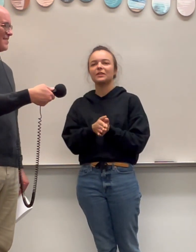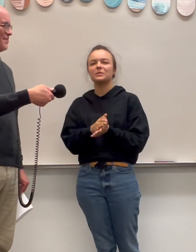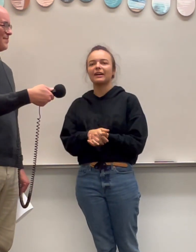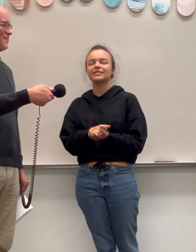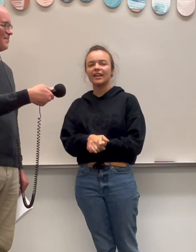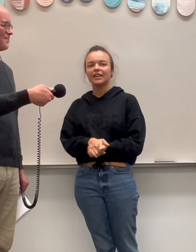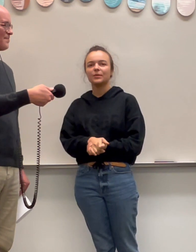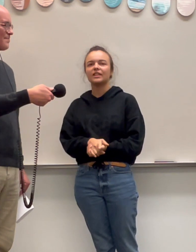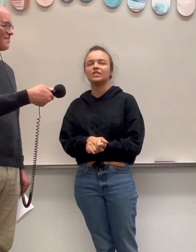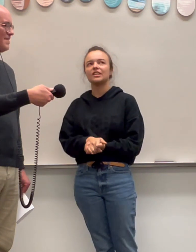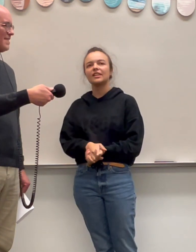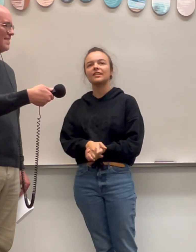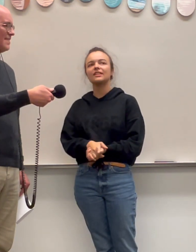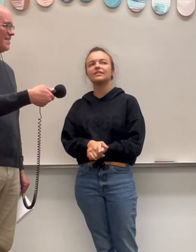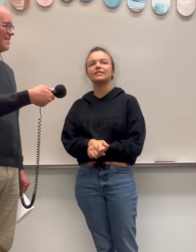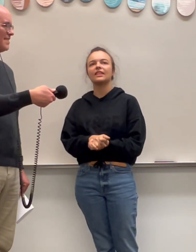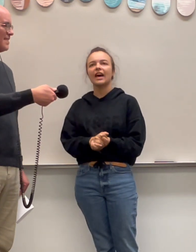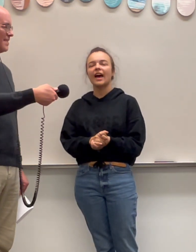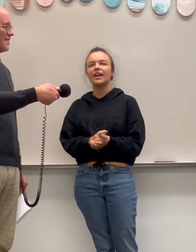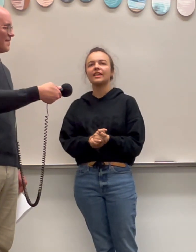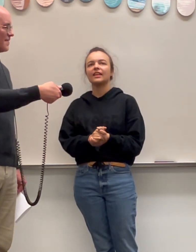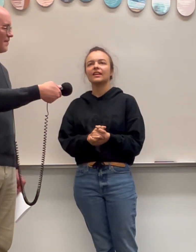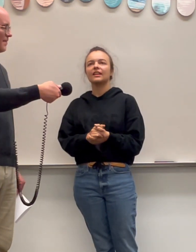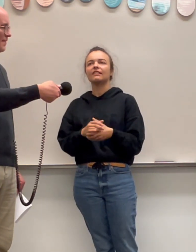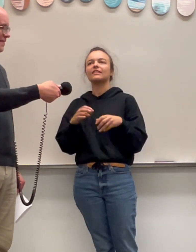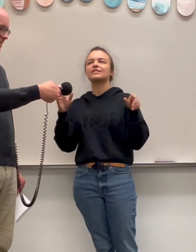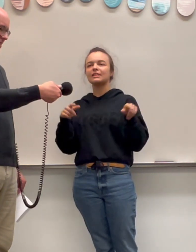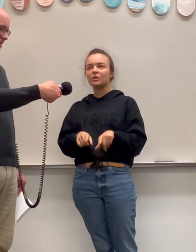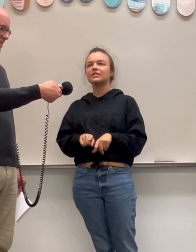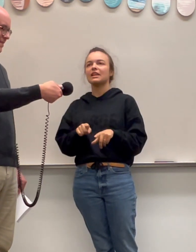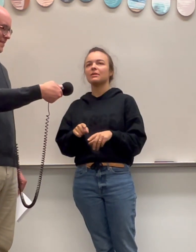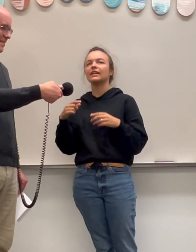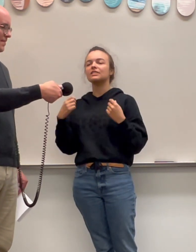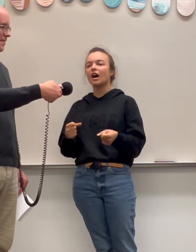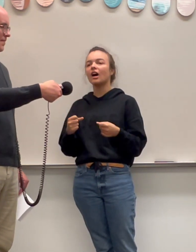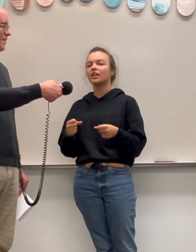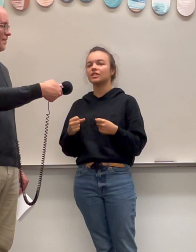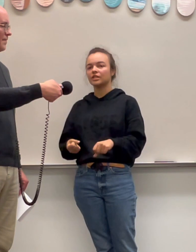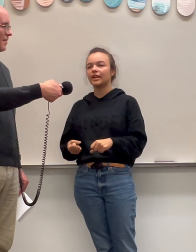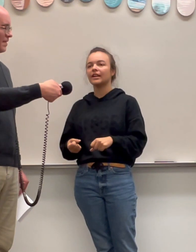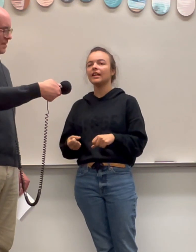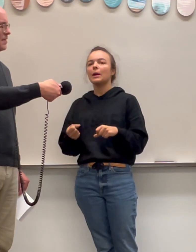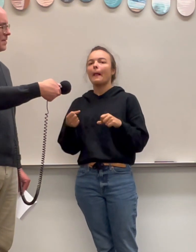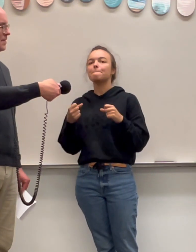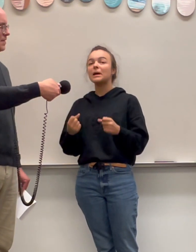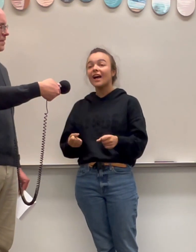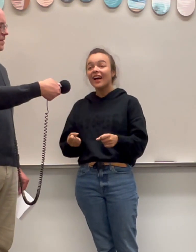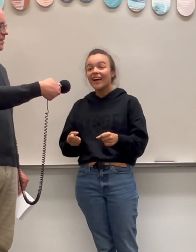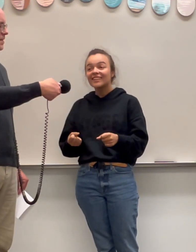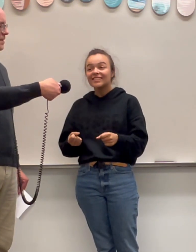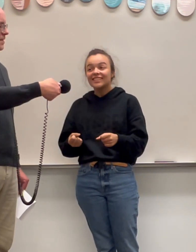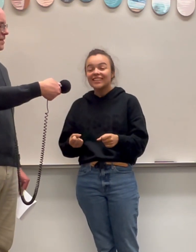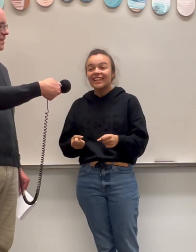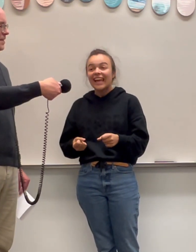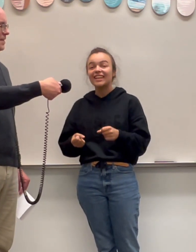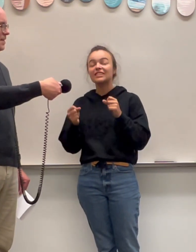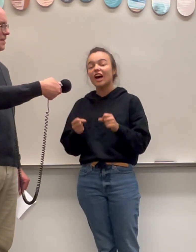knew about sign language is that similar to Amy it's not hard to learn but it's